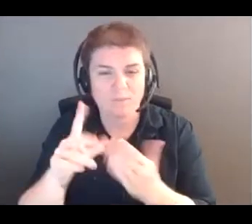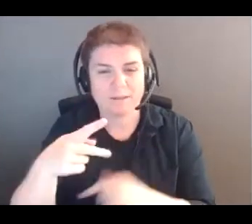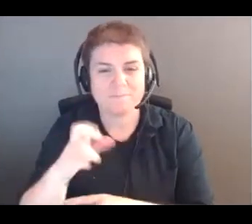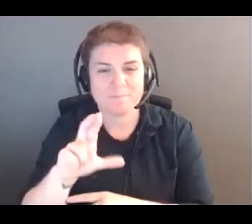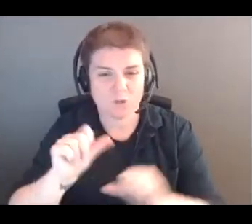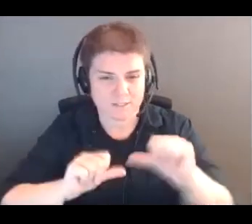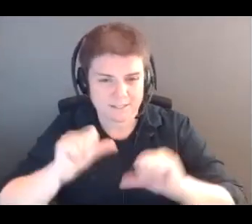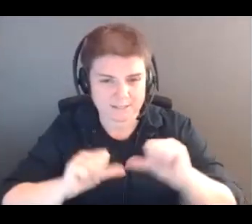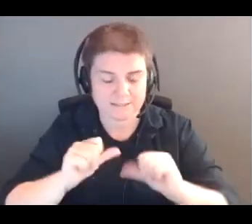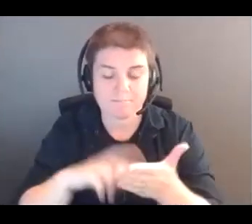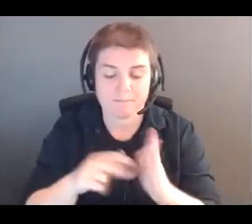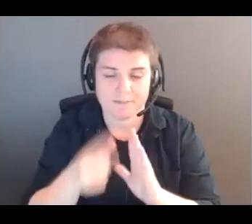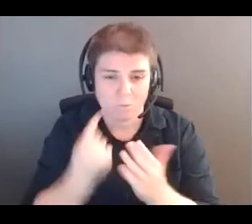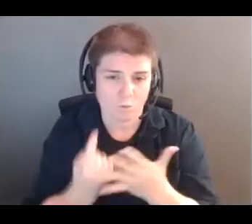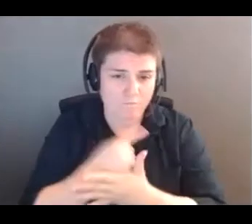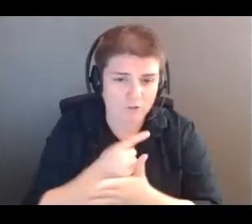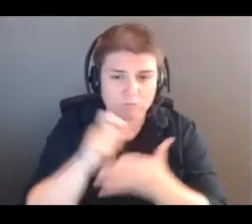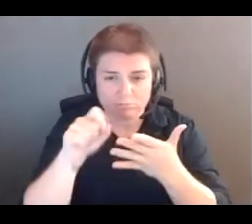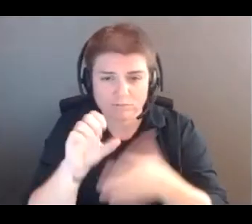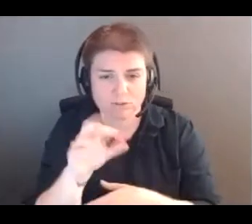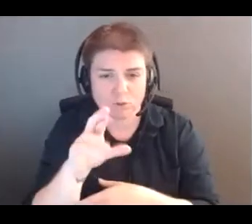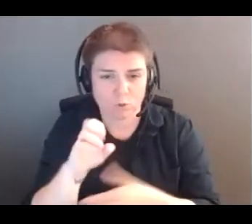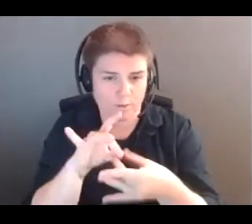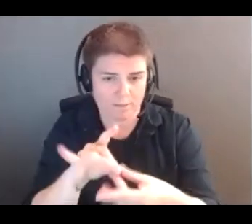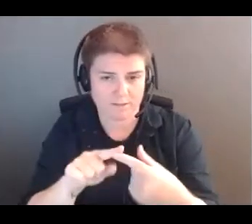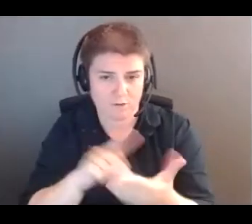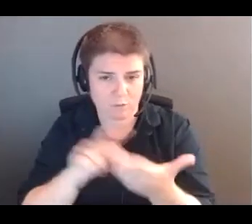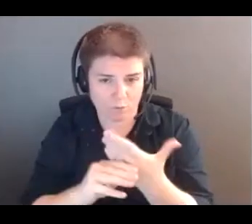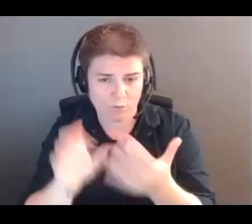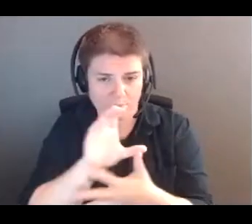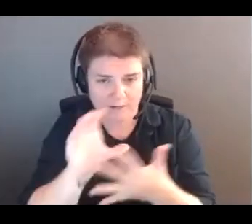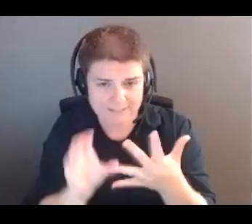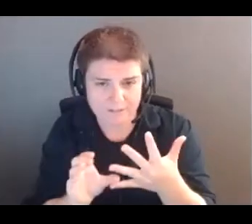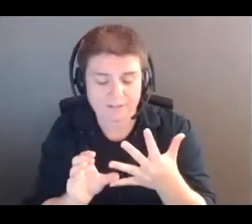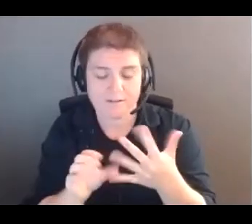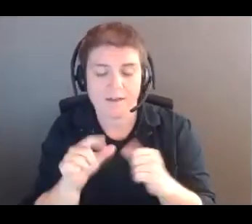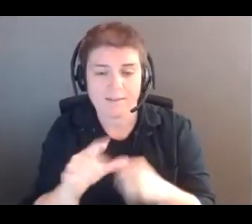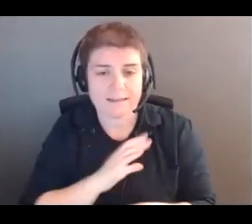will be reviewed and scored based on the program criteria, by a committee of peers and community